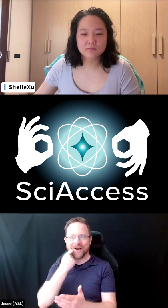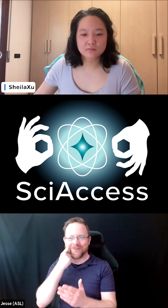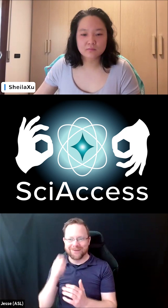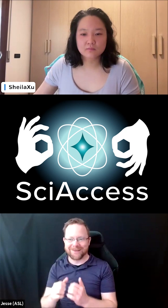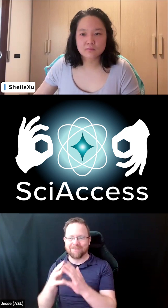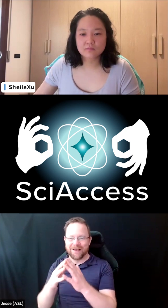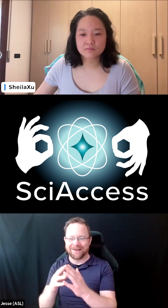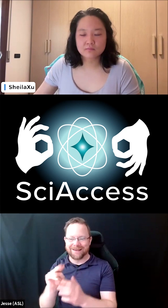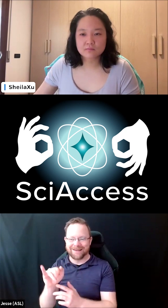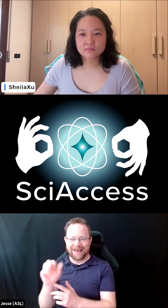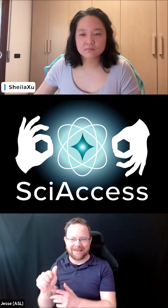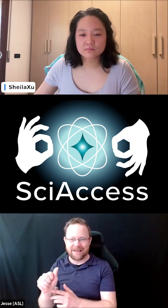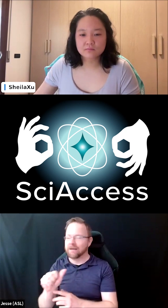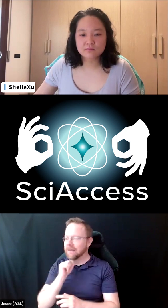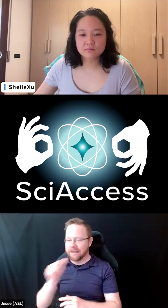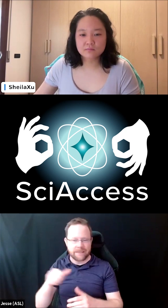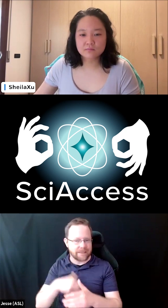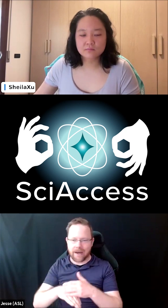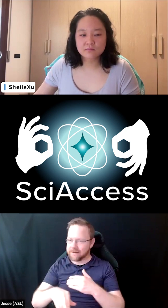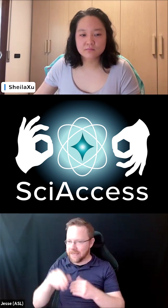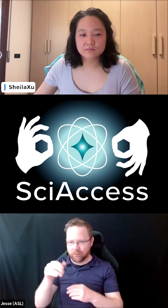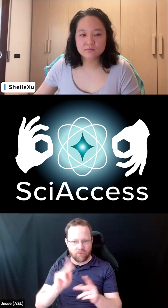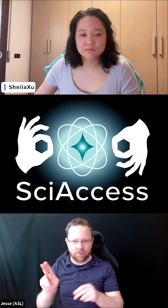I think that our approach needs to be let's quit